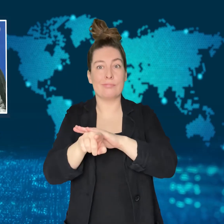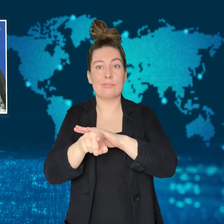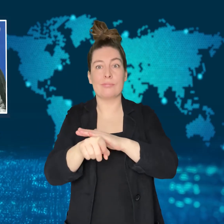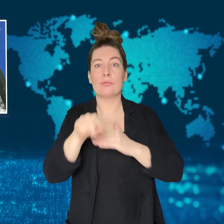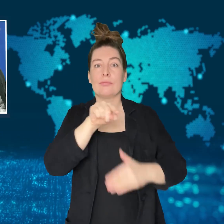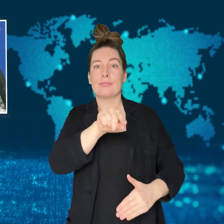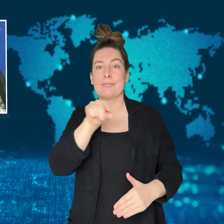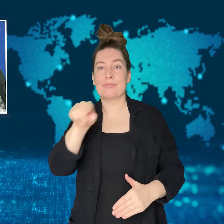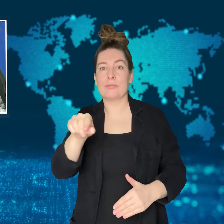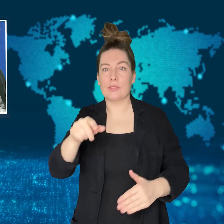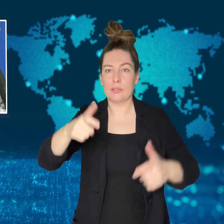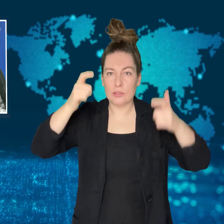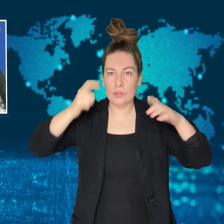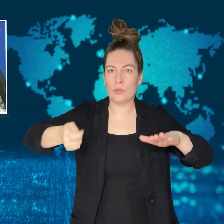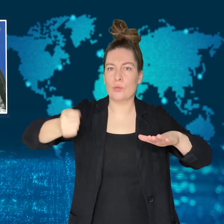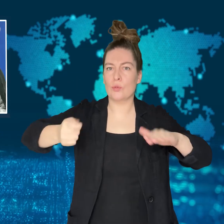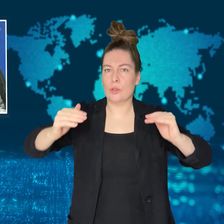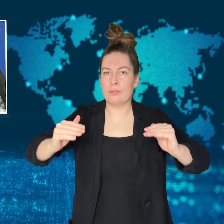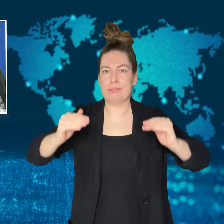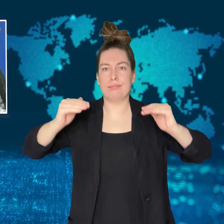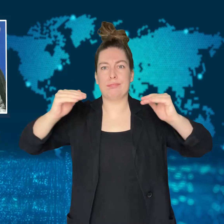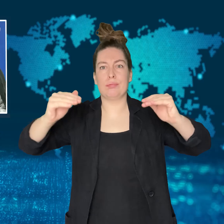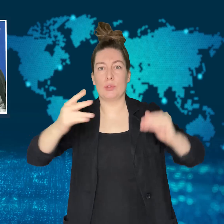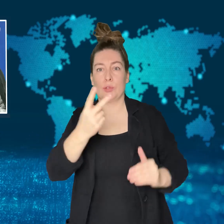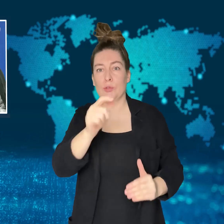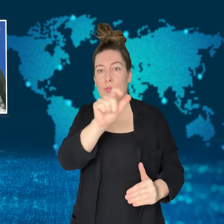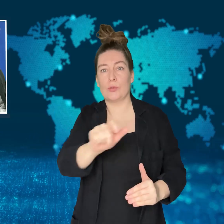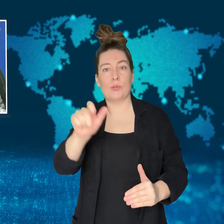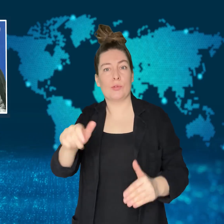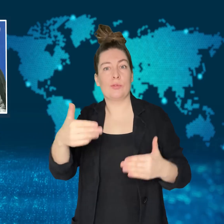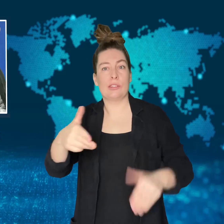After killing the two judges,